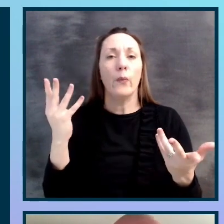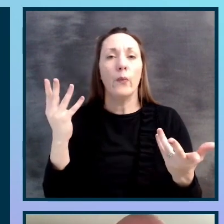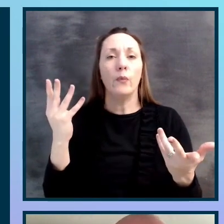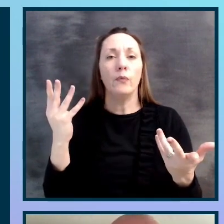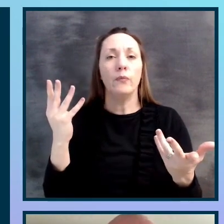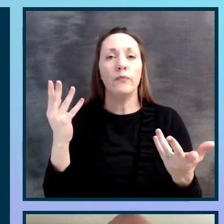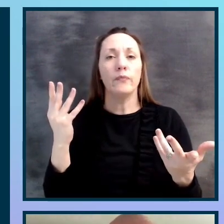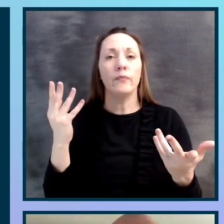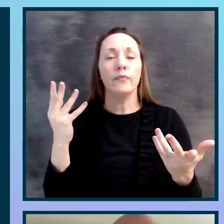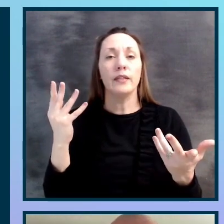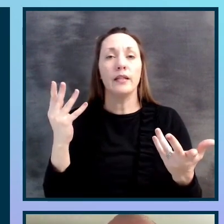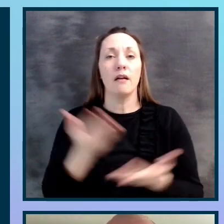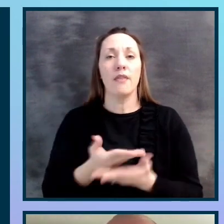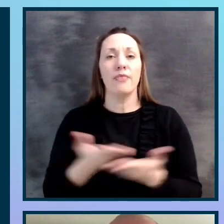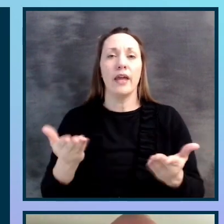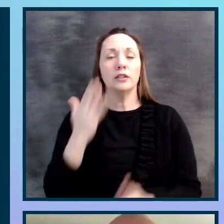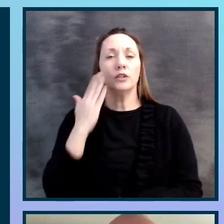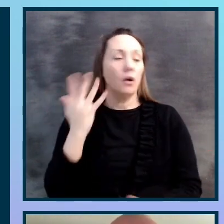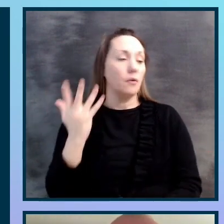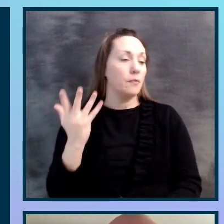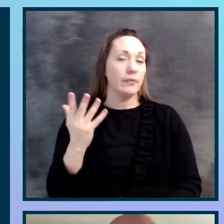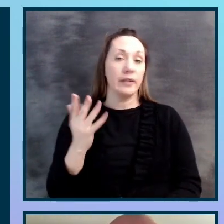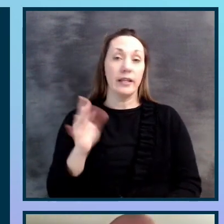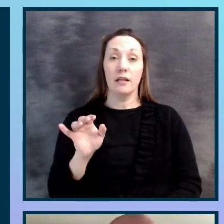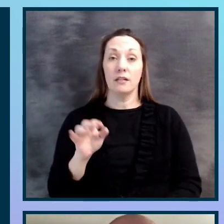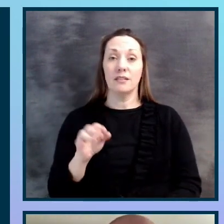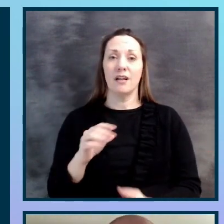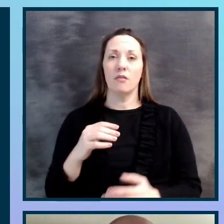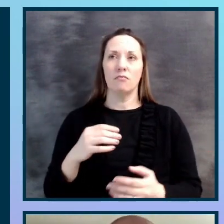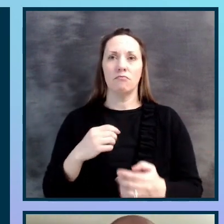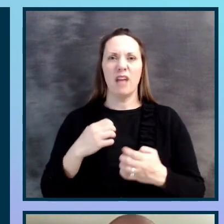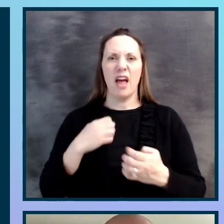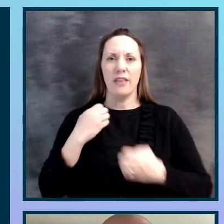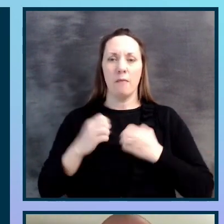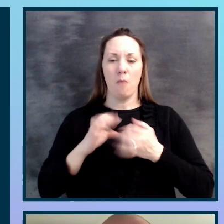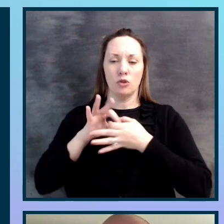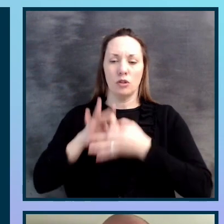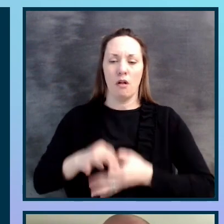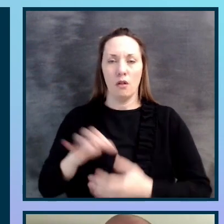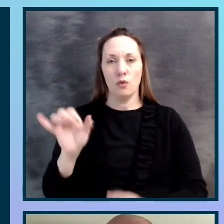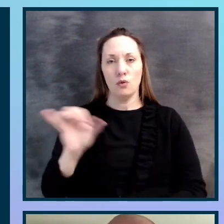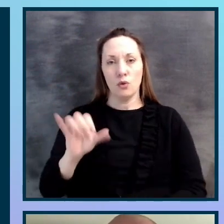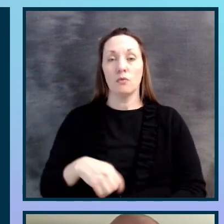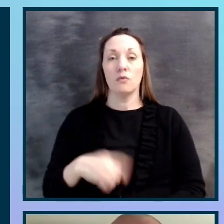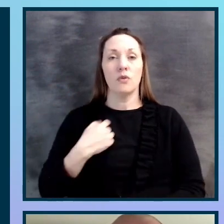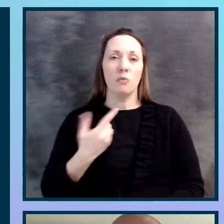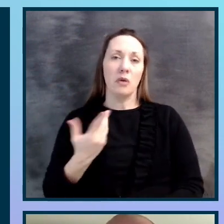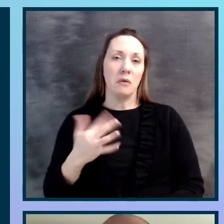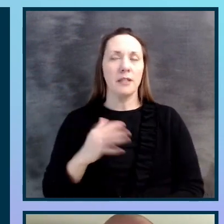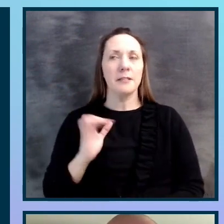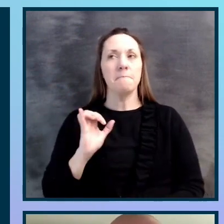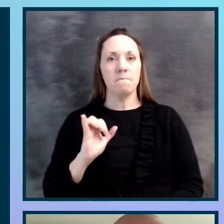We also wanted to know things where, you know, sort of the emotional side of stuff as well. And so we were kind of quite considerate